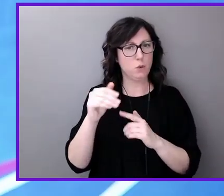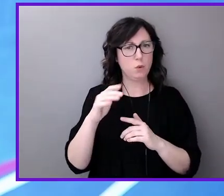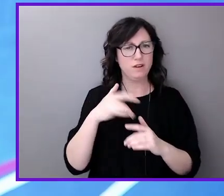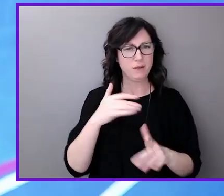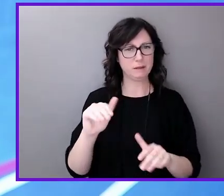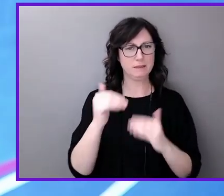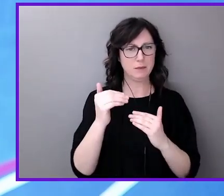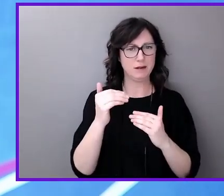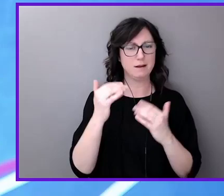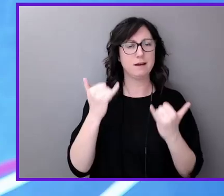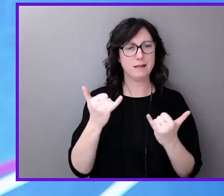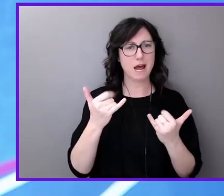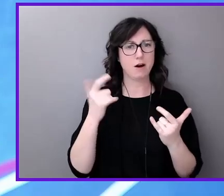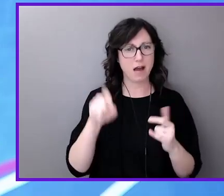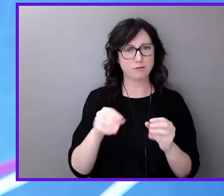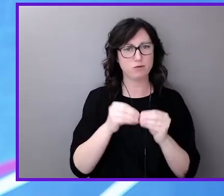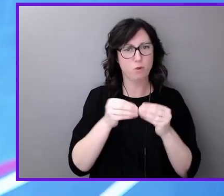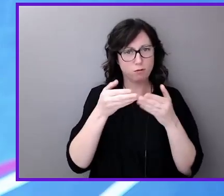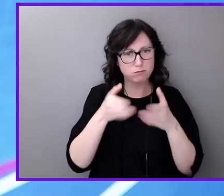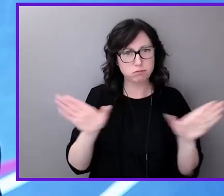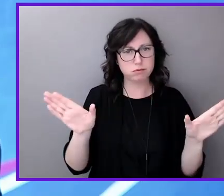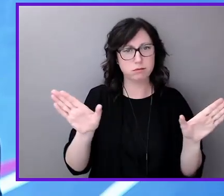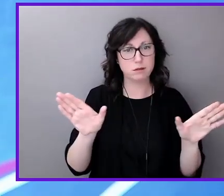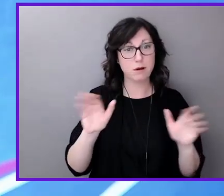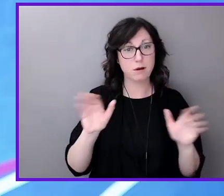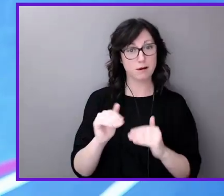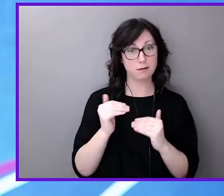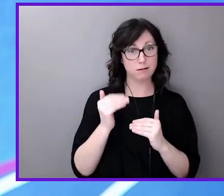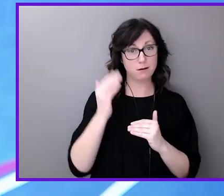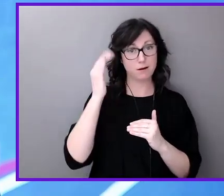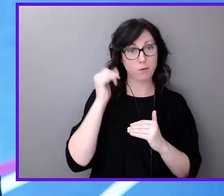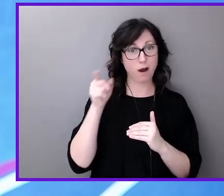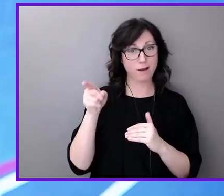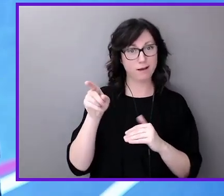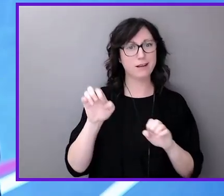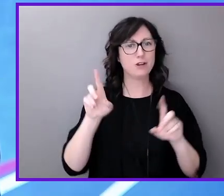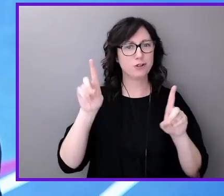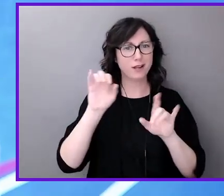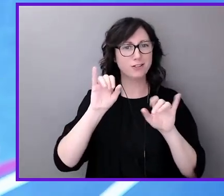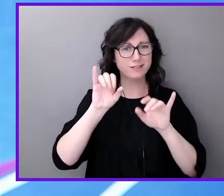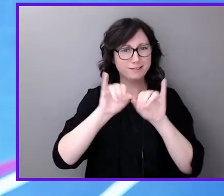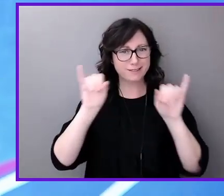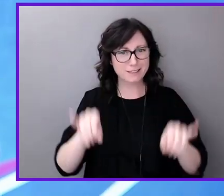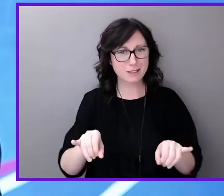product of an education system built to reproduce power relations and safeguard